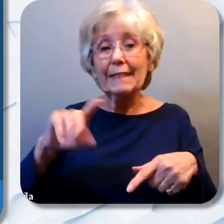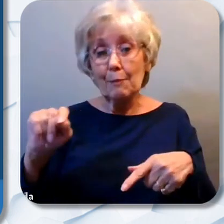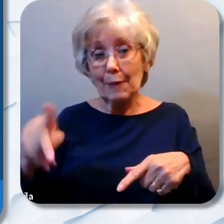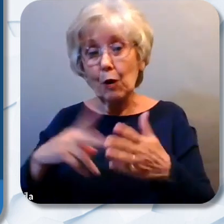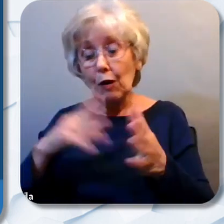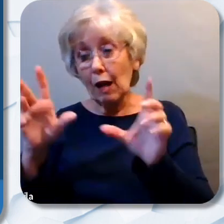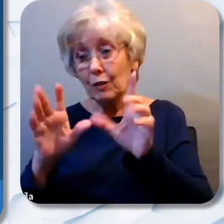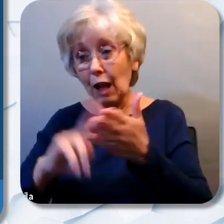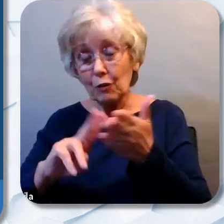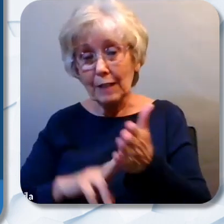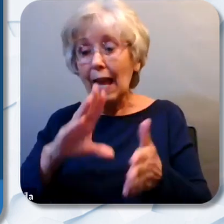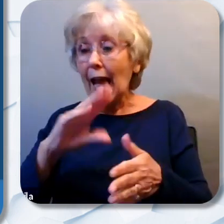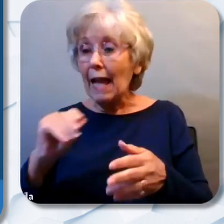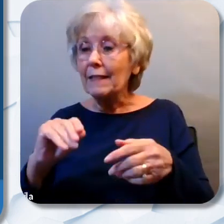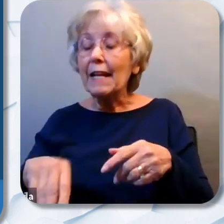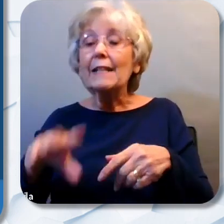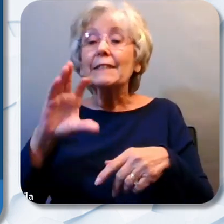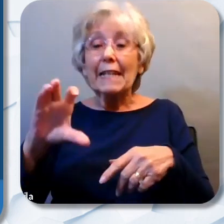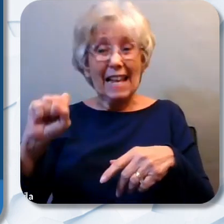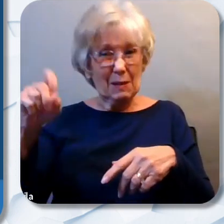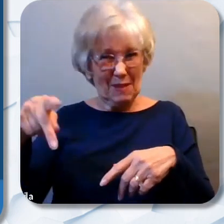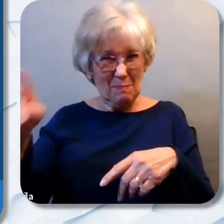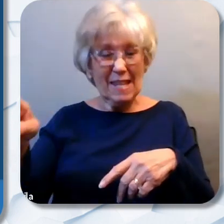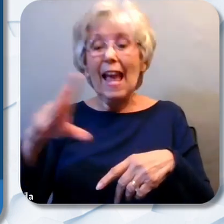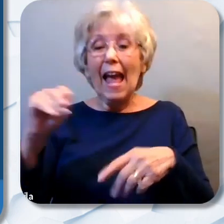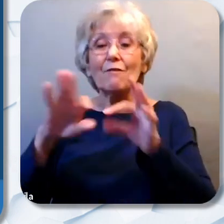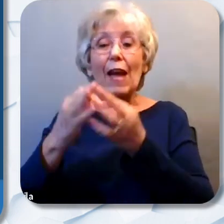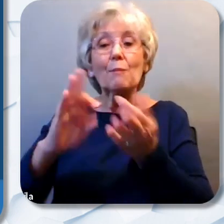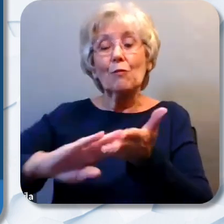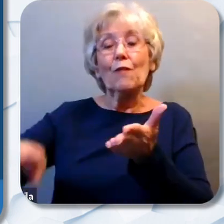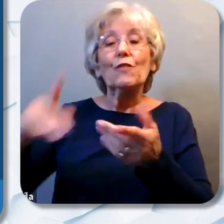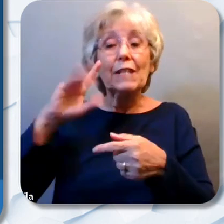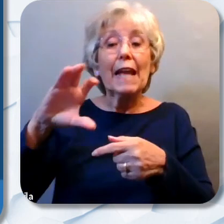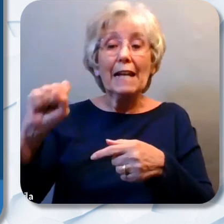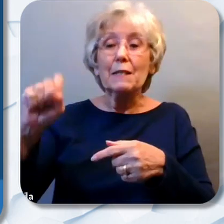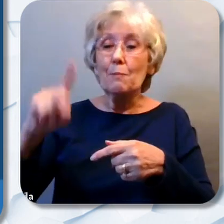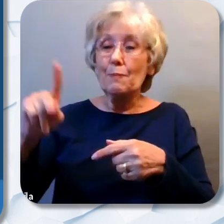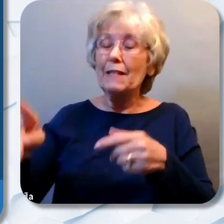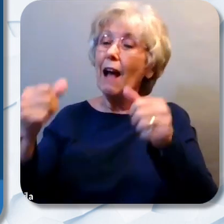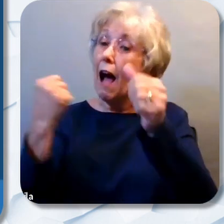support family fee waivers for families and CSP under specific circumstances.